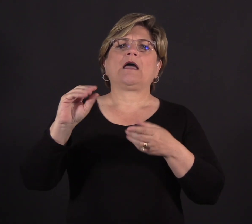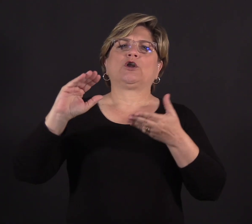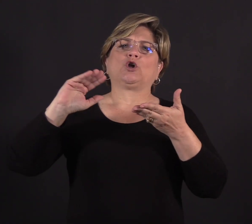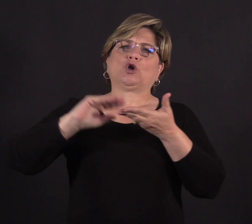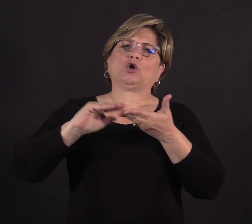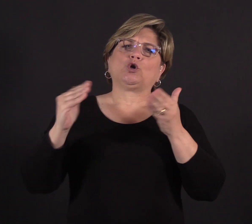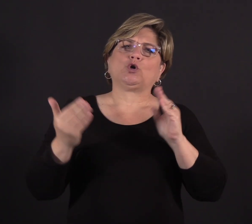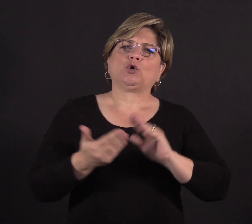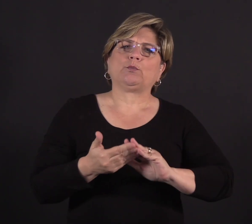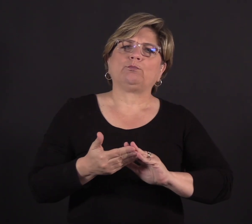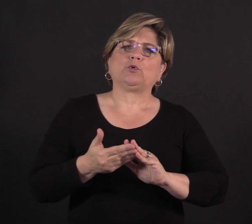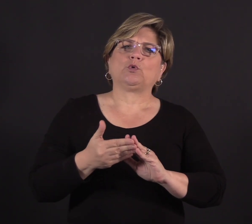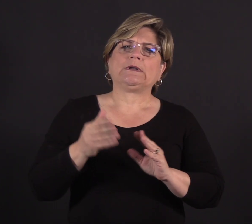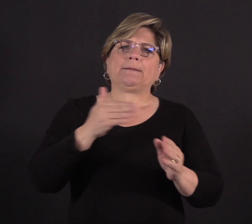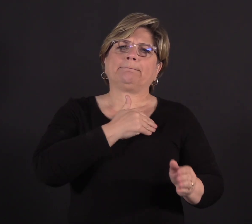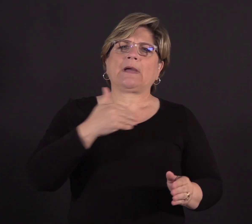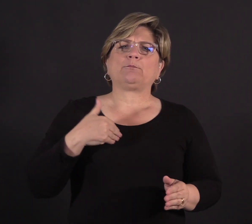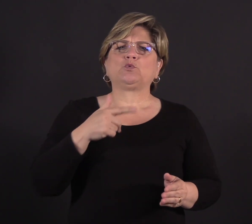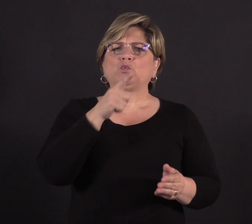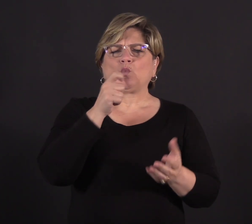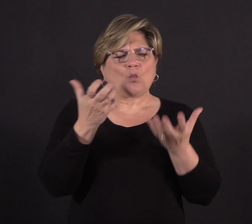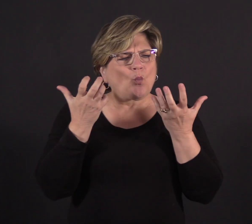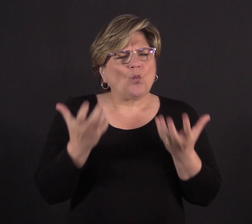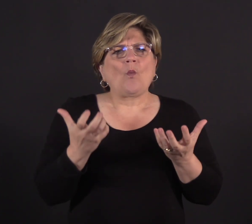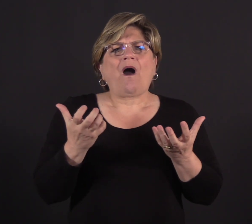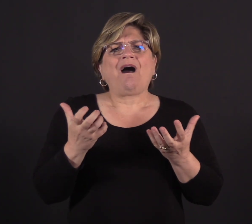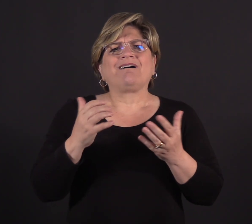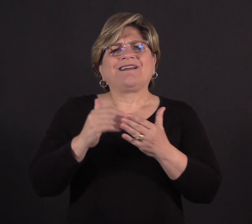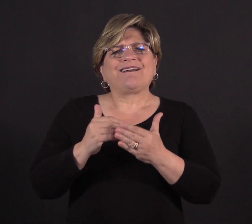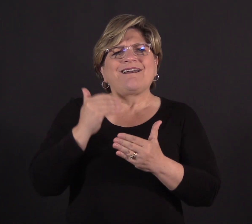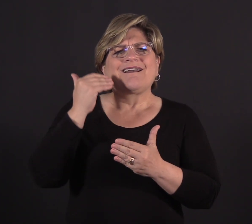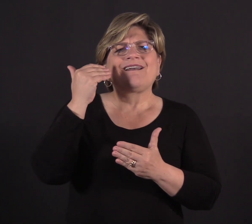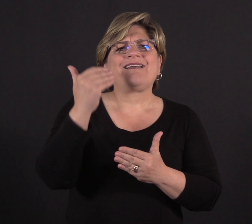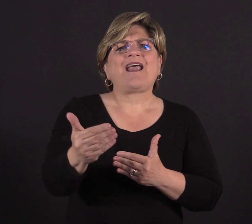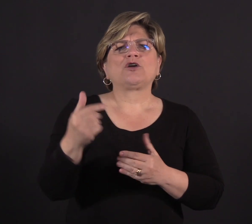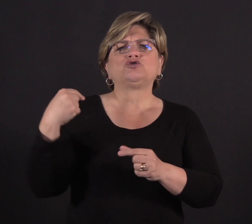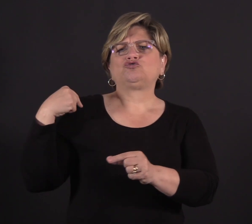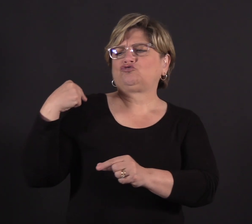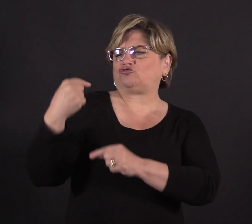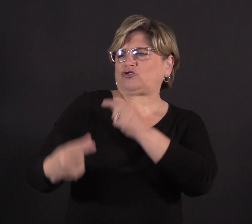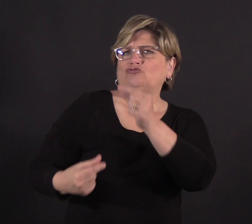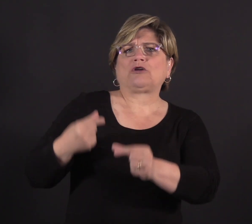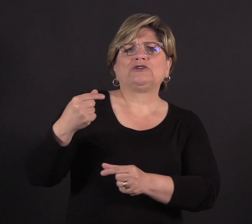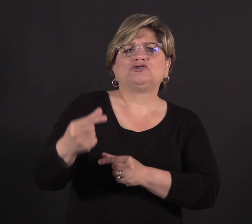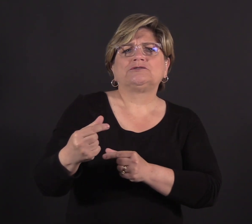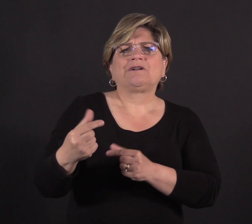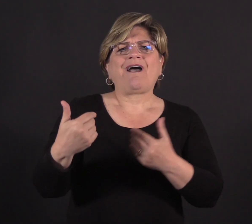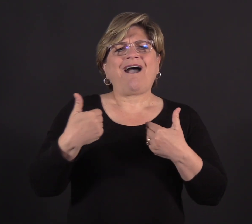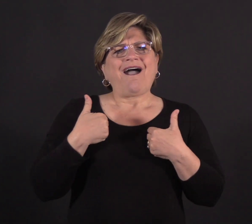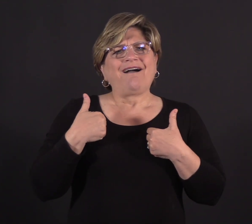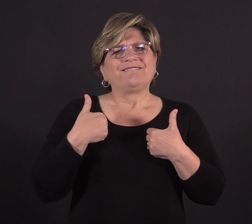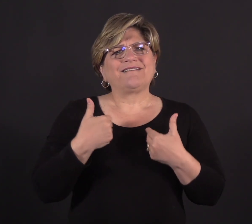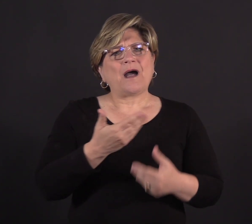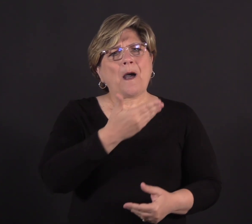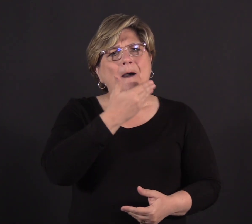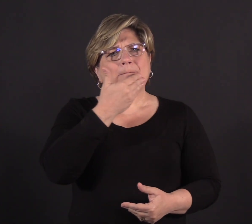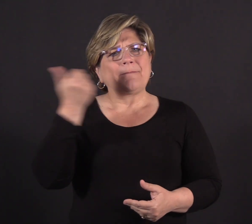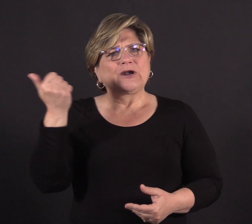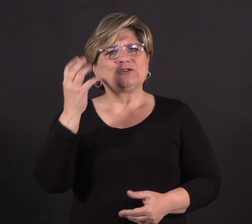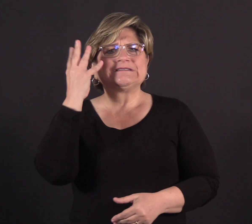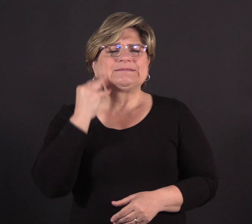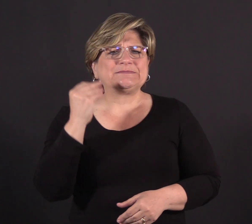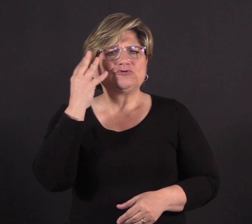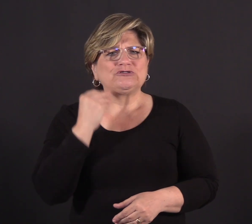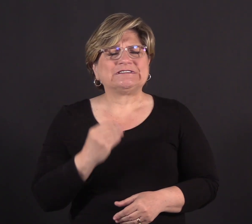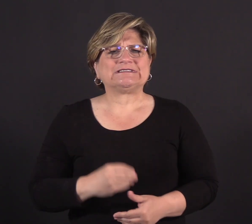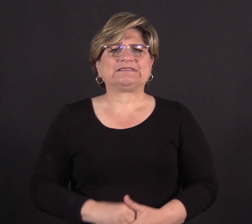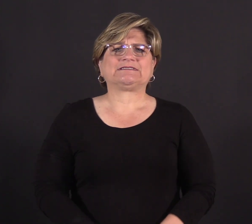community members who want the next generation to have a better experience.